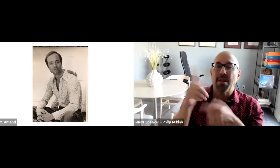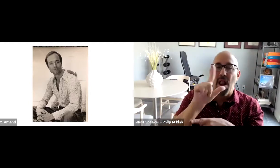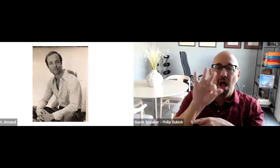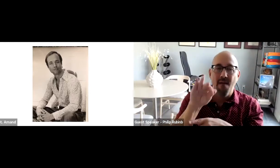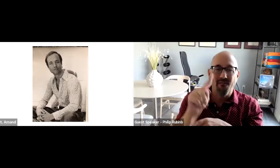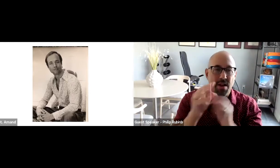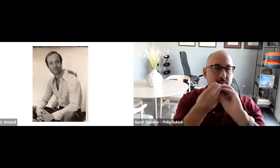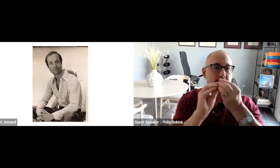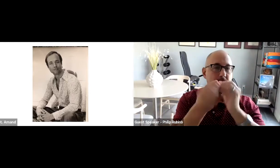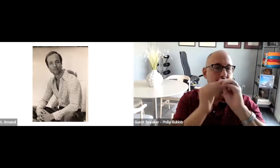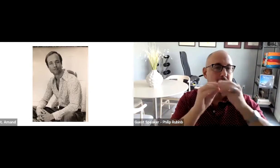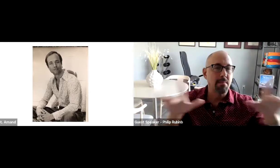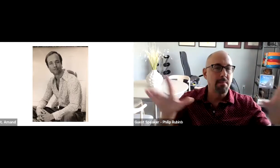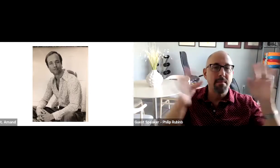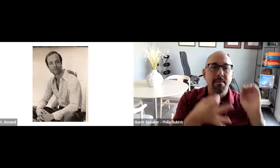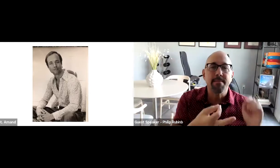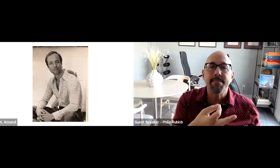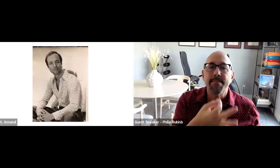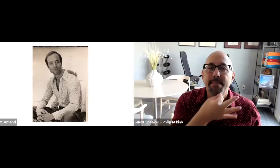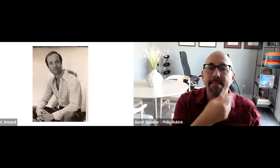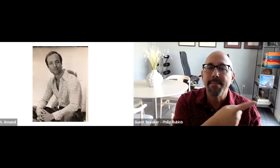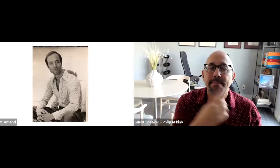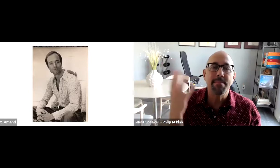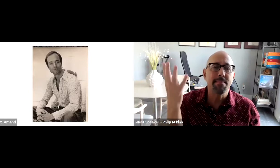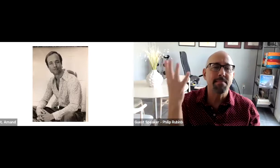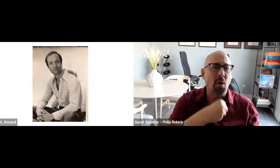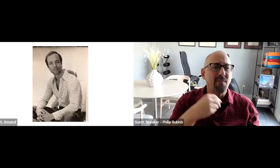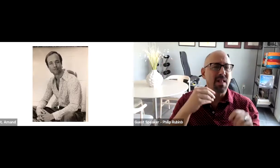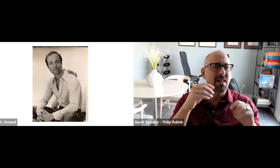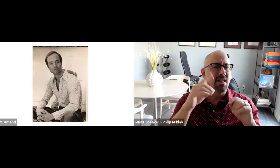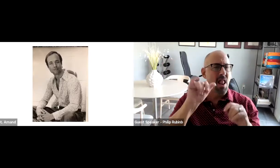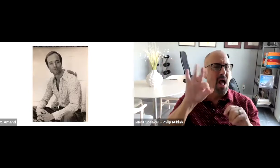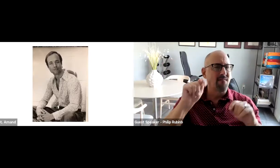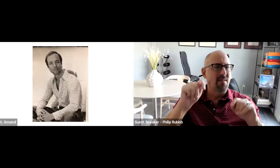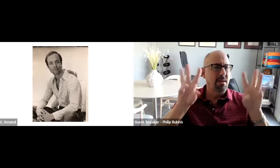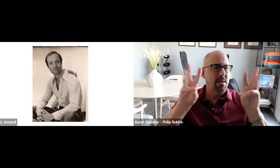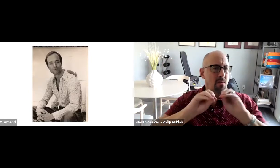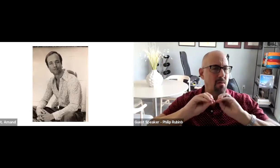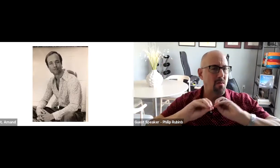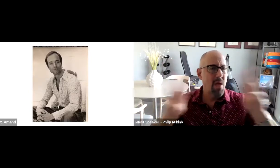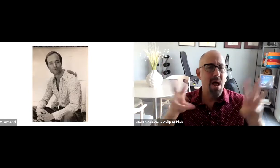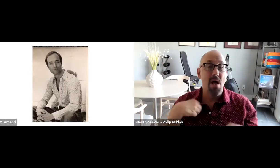left on the street, and he would gather them and bring them home and transform them into amazing